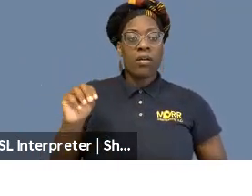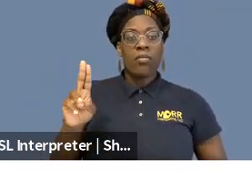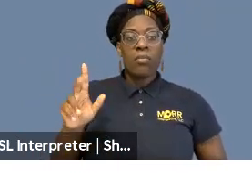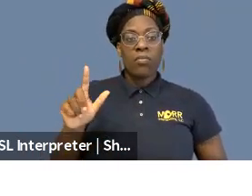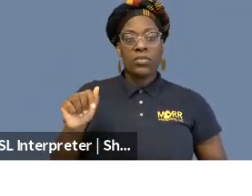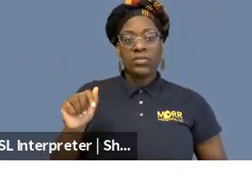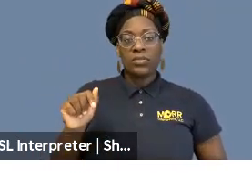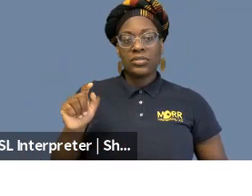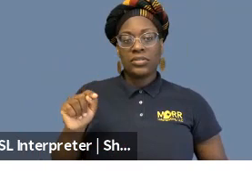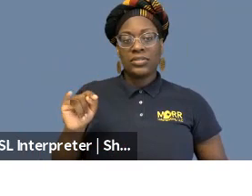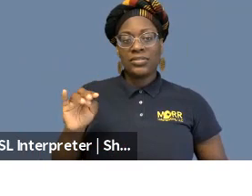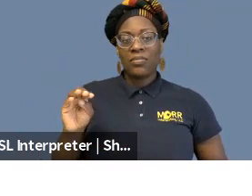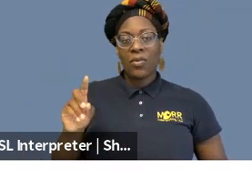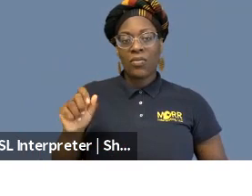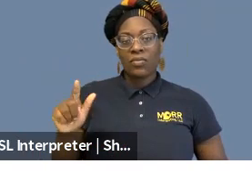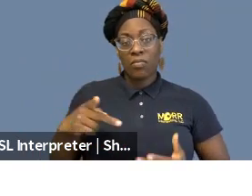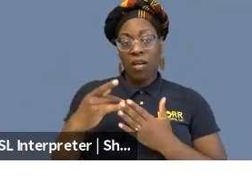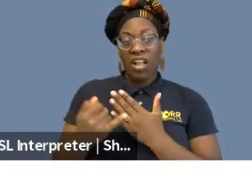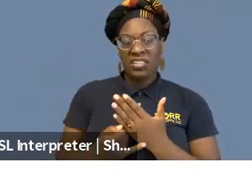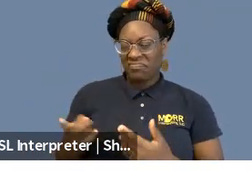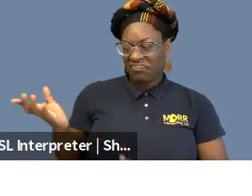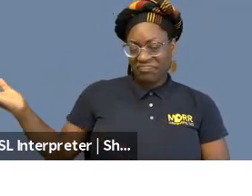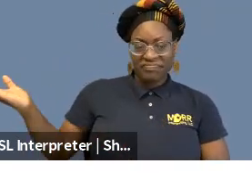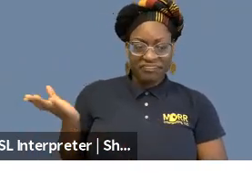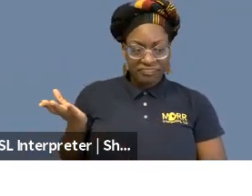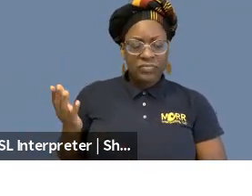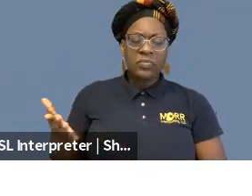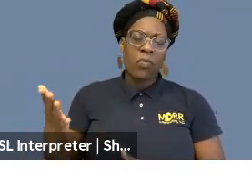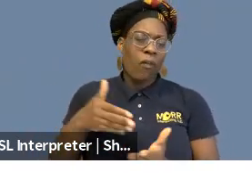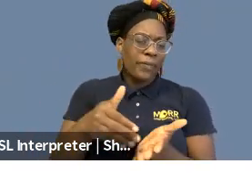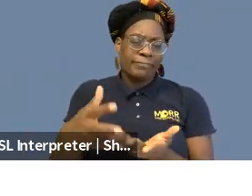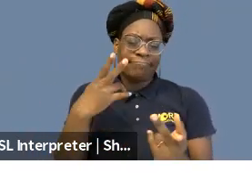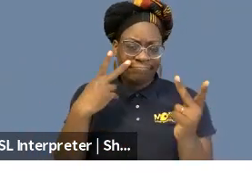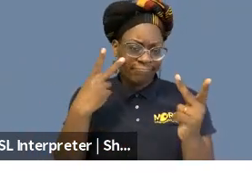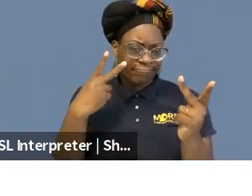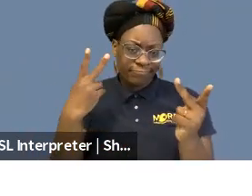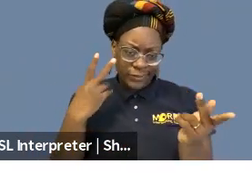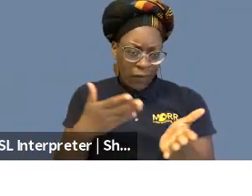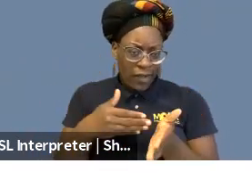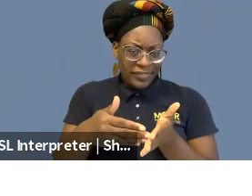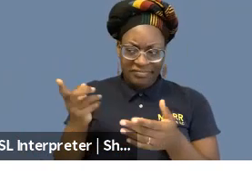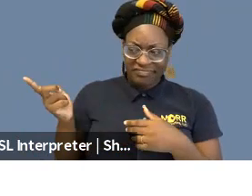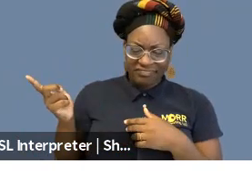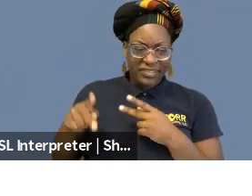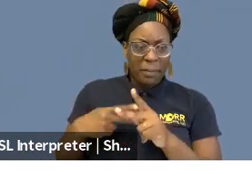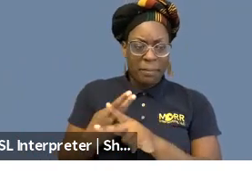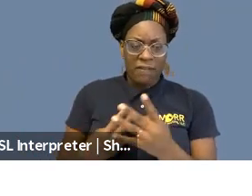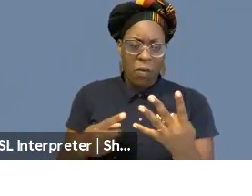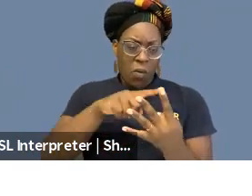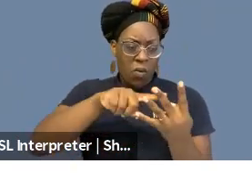outside of traditional academic essays. These include genres such as research posters